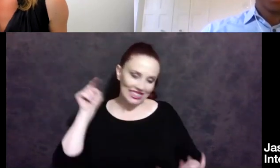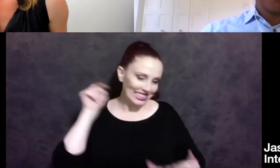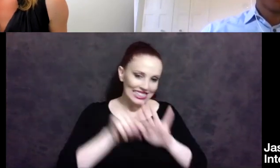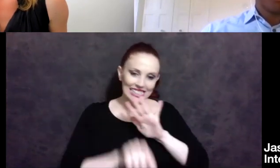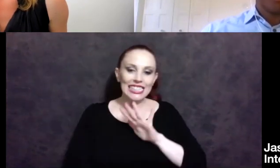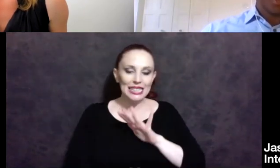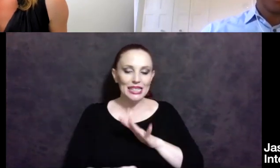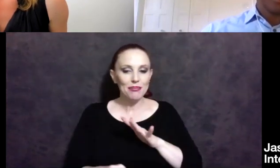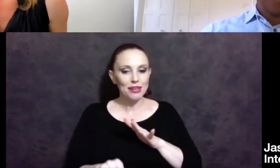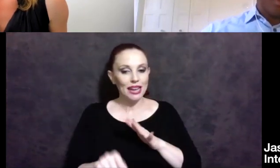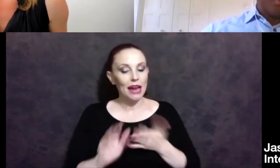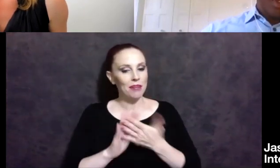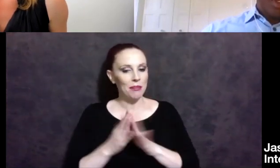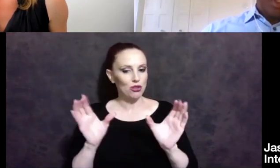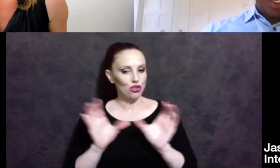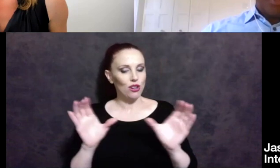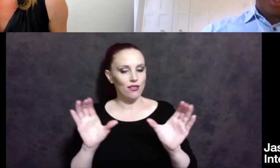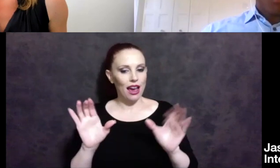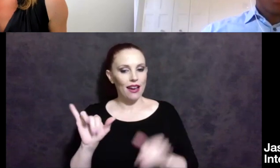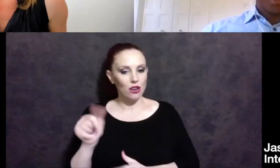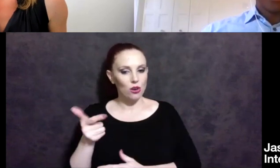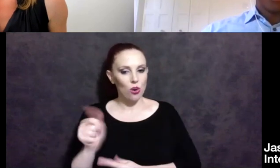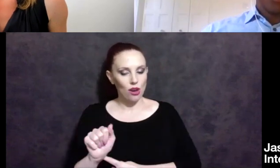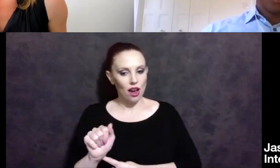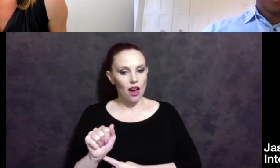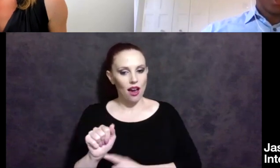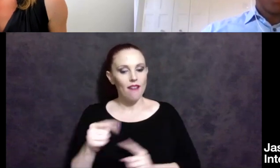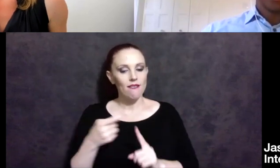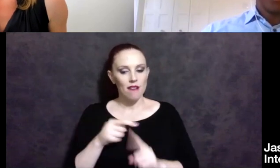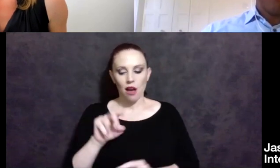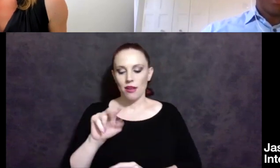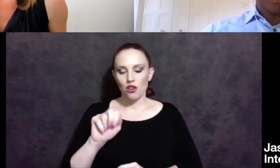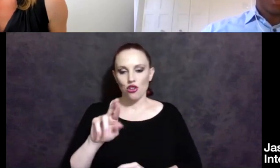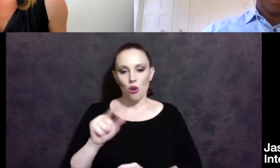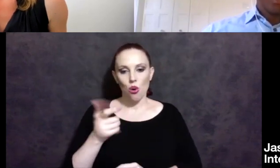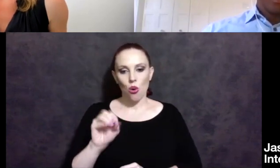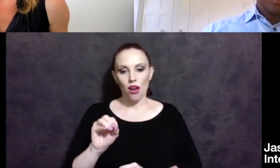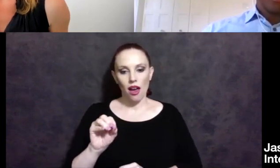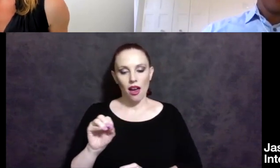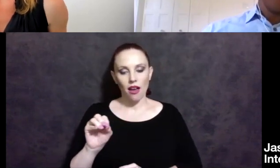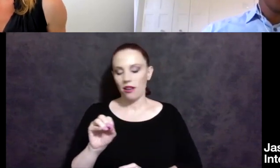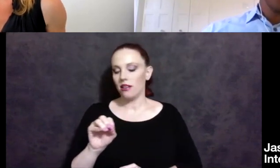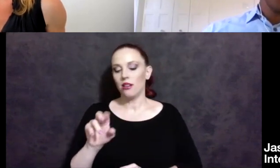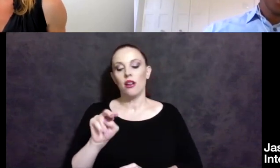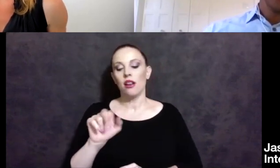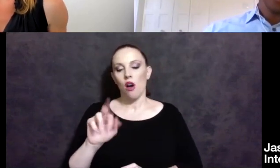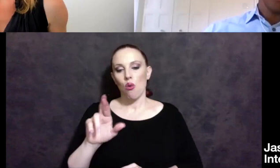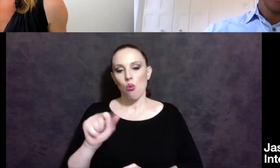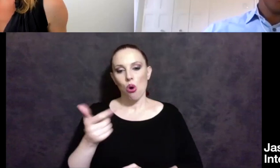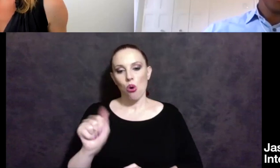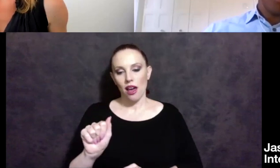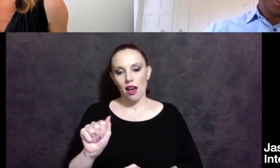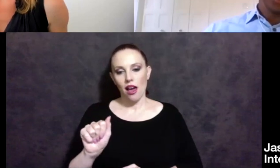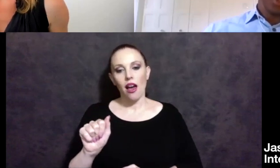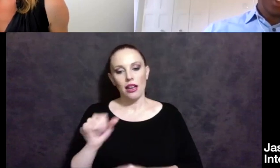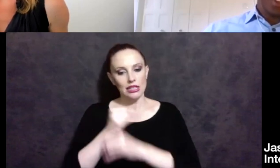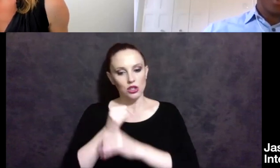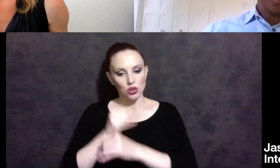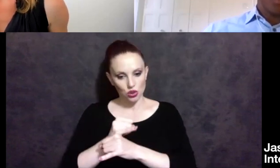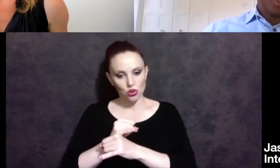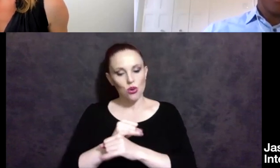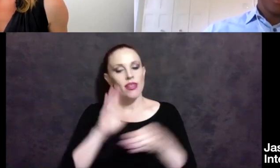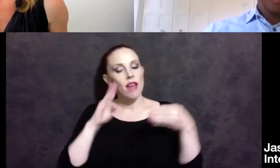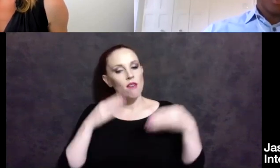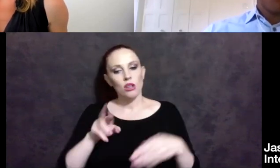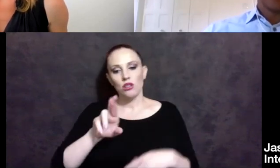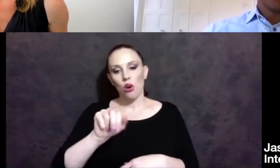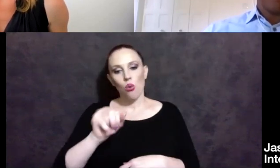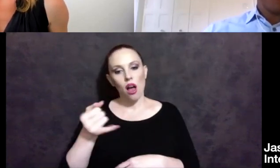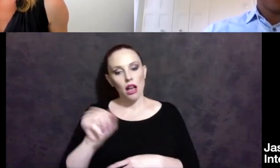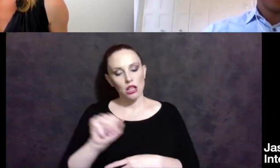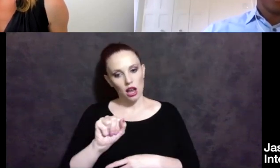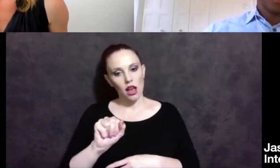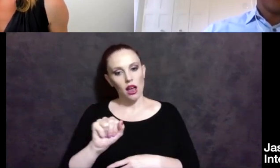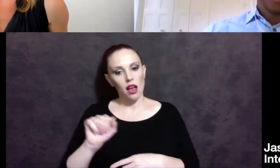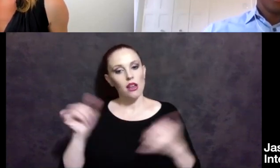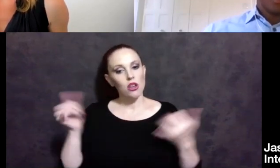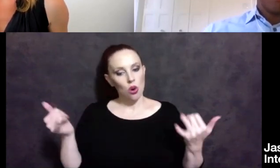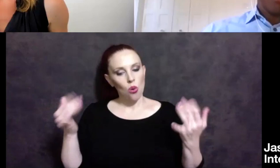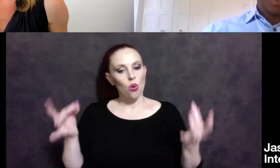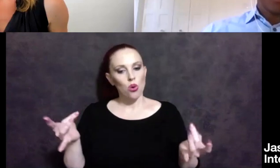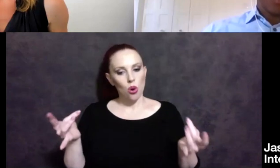yoga certification from the Niroga Institute which focuses on raja yoga. That's a way of